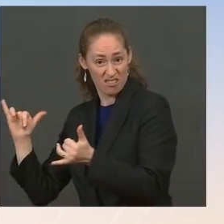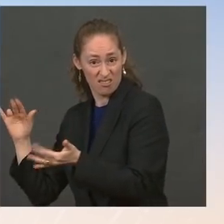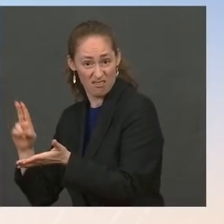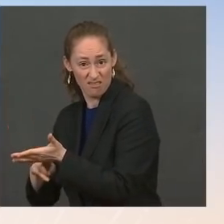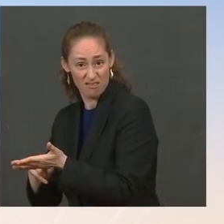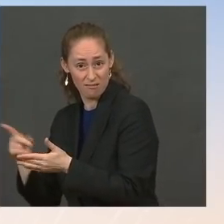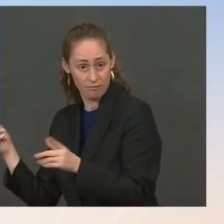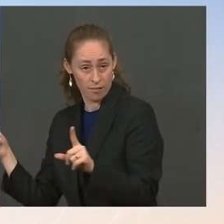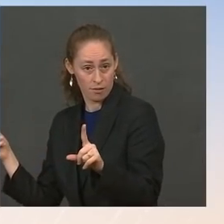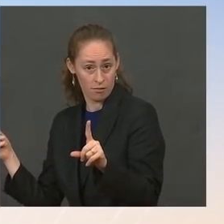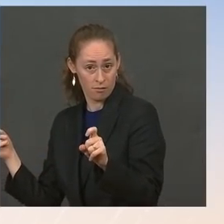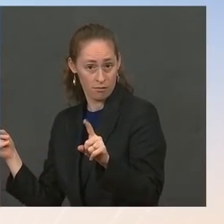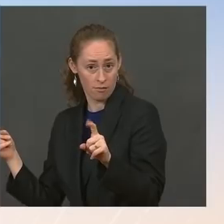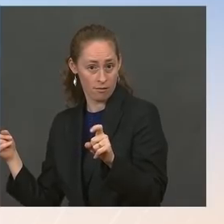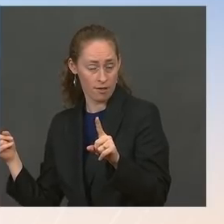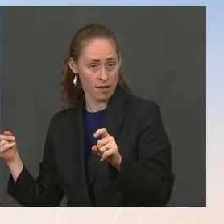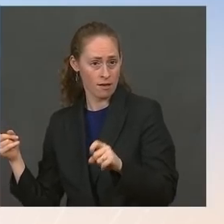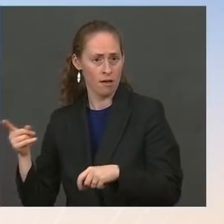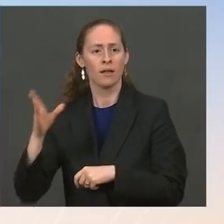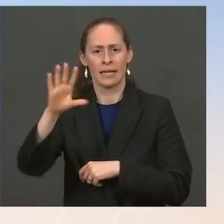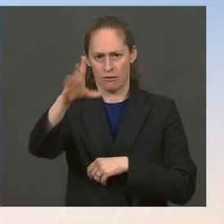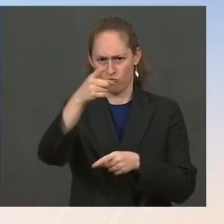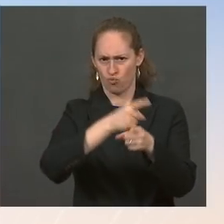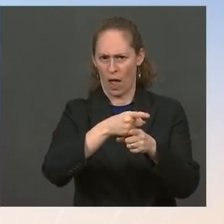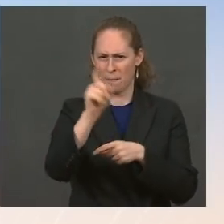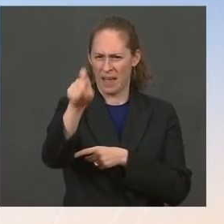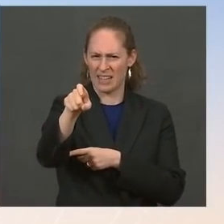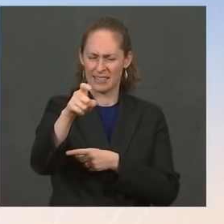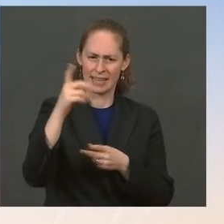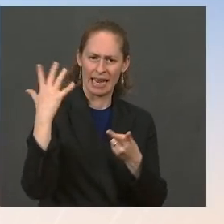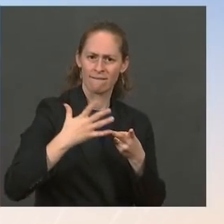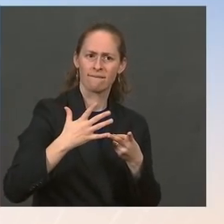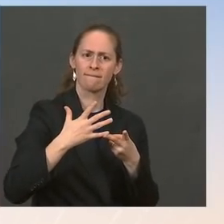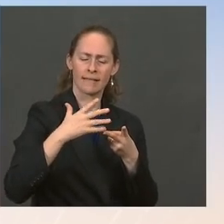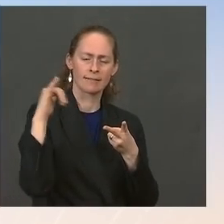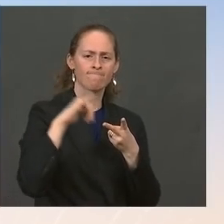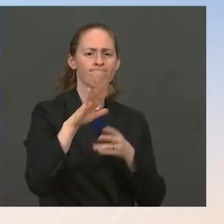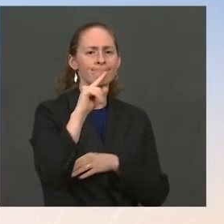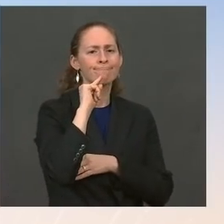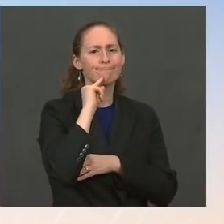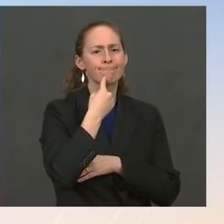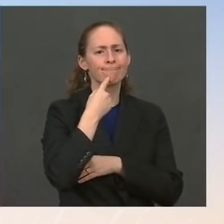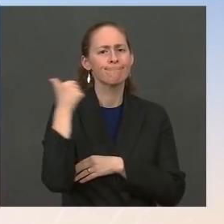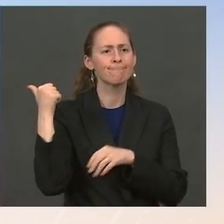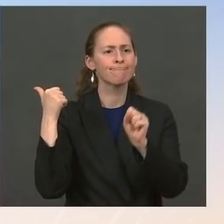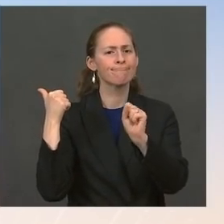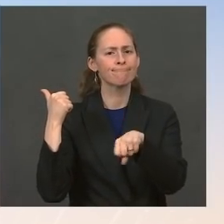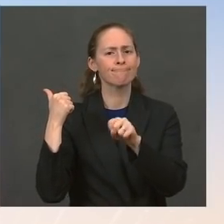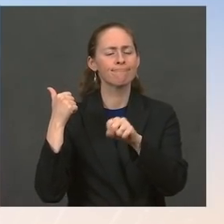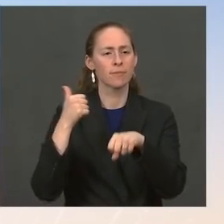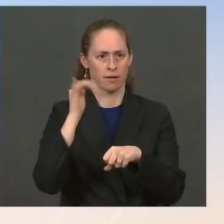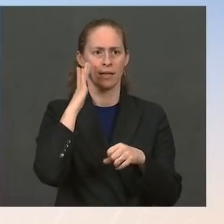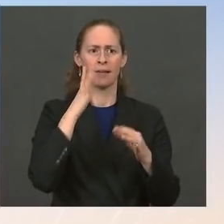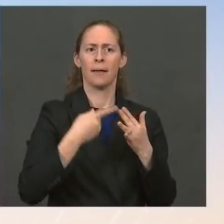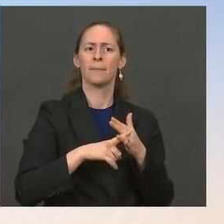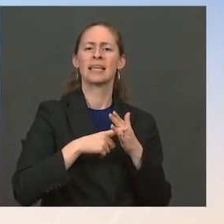That's why he proposed it in his initial proposal when he laid out his speech back in May, outlining his Build Back Better Agenda.